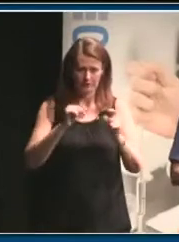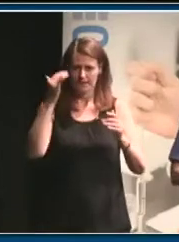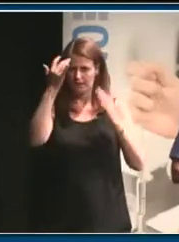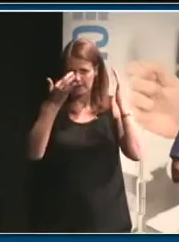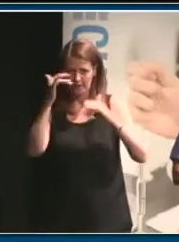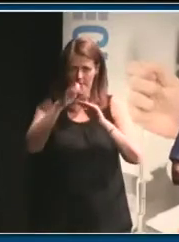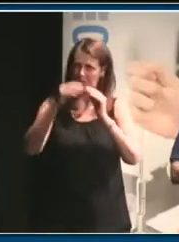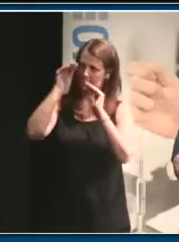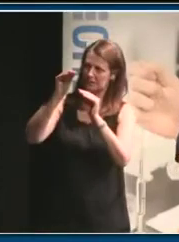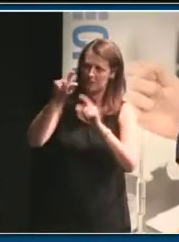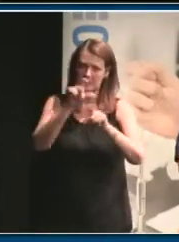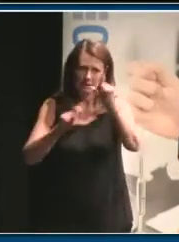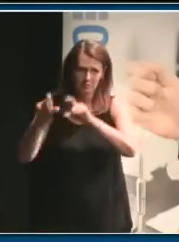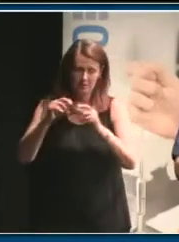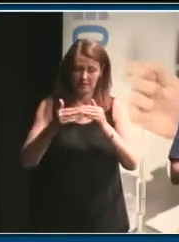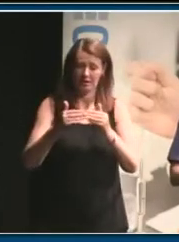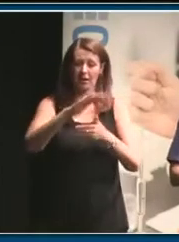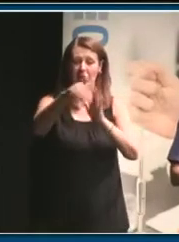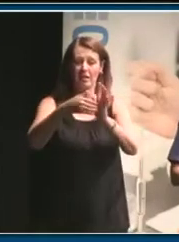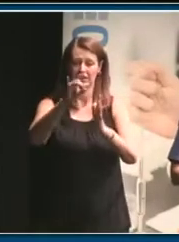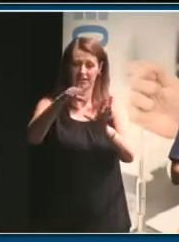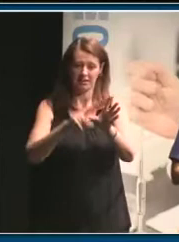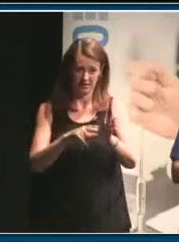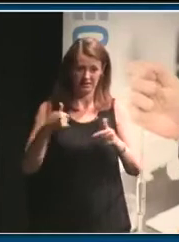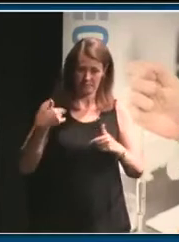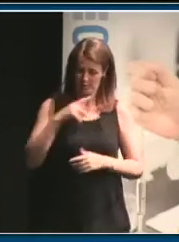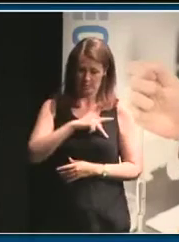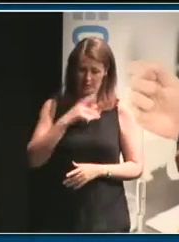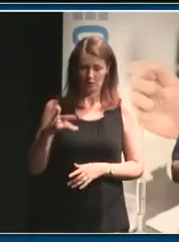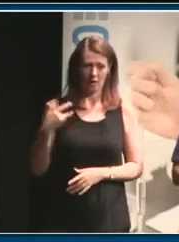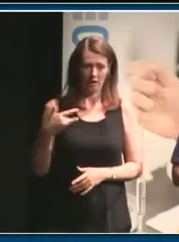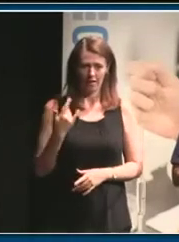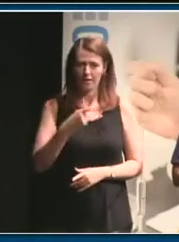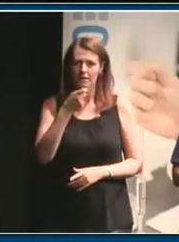chemistry and then I spent the last 10 years of my professional life in a small entrepreneur